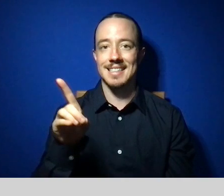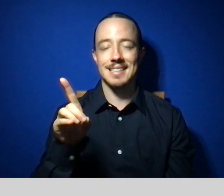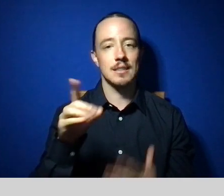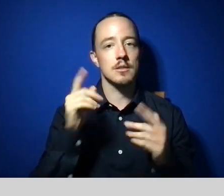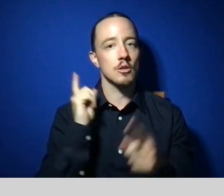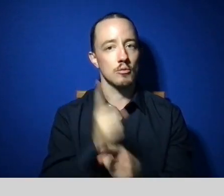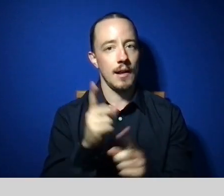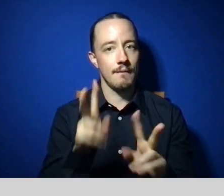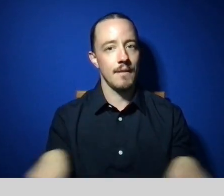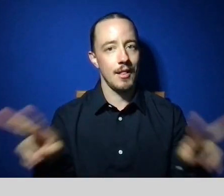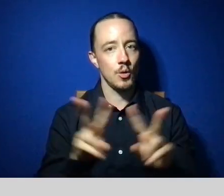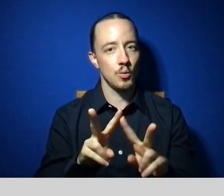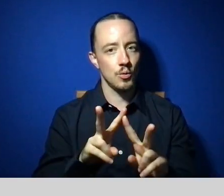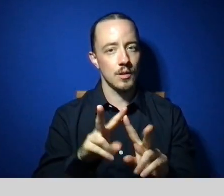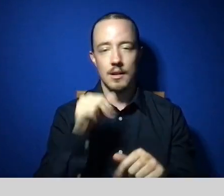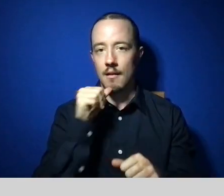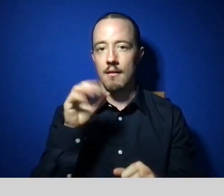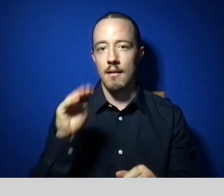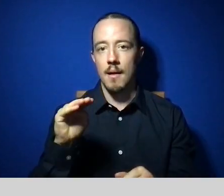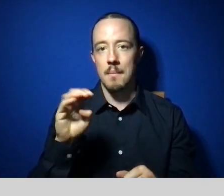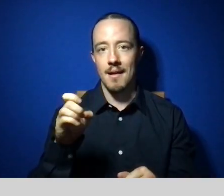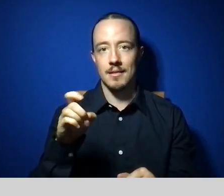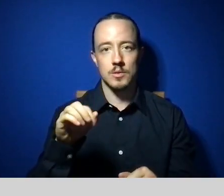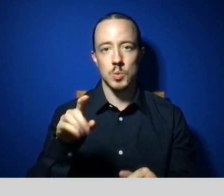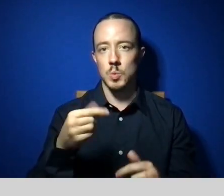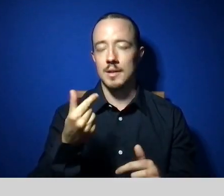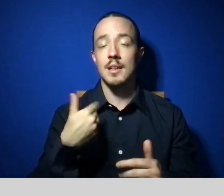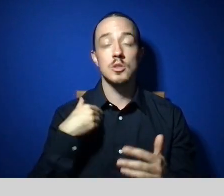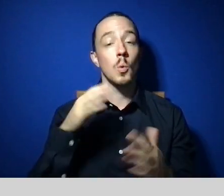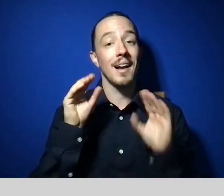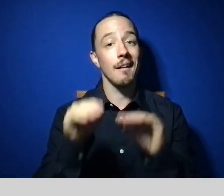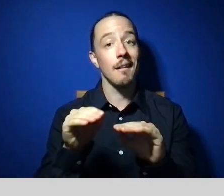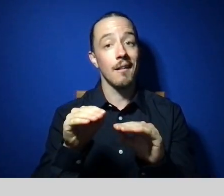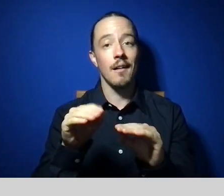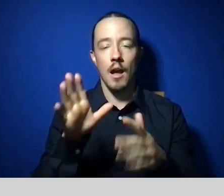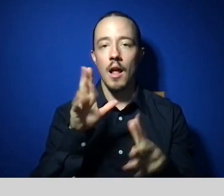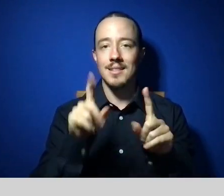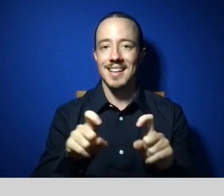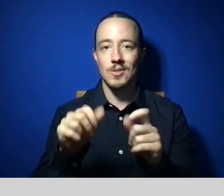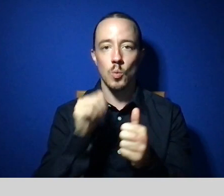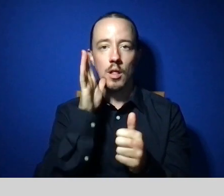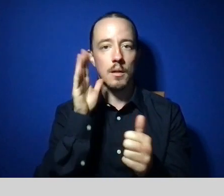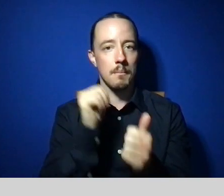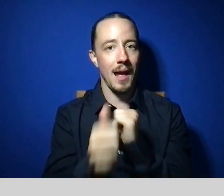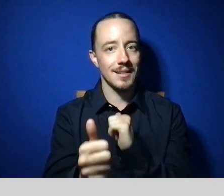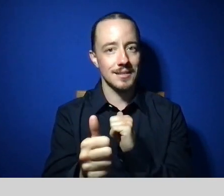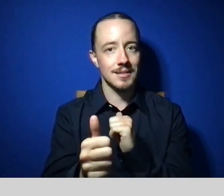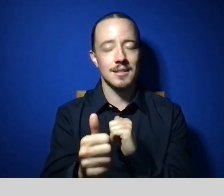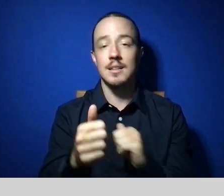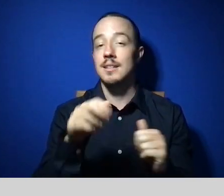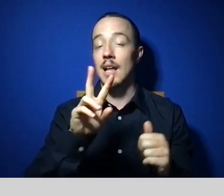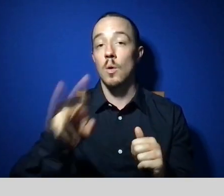So I can stick gxd in and now my test passes. I'll do that in the opposite direction. So I'll test test_to_int("gsd") == 1234